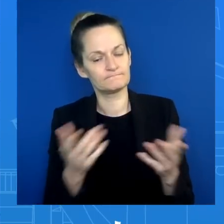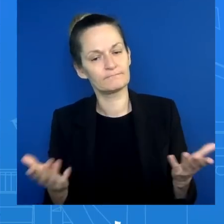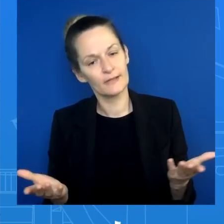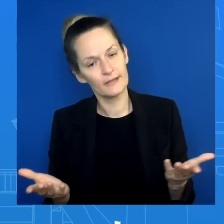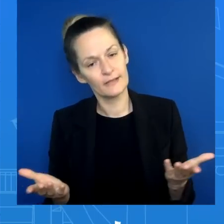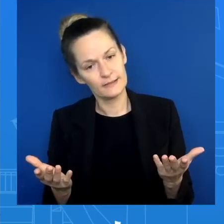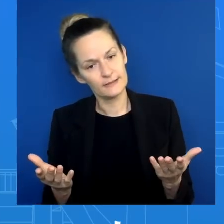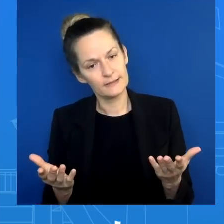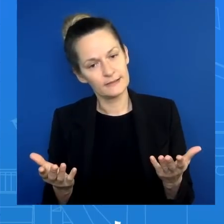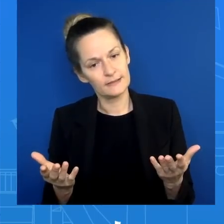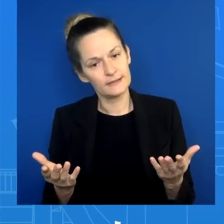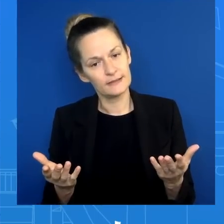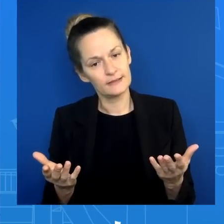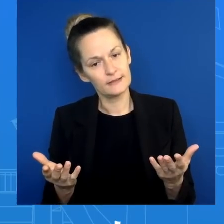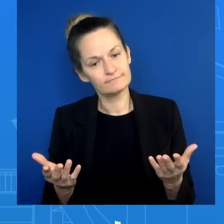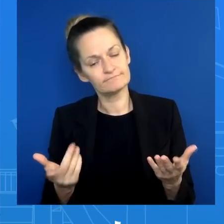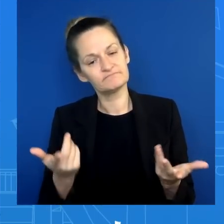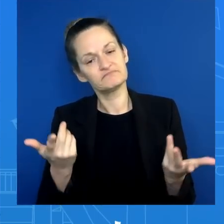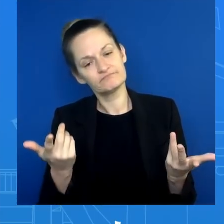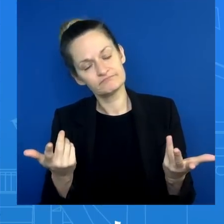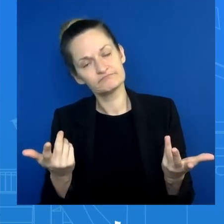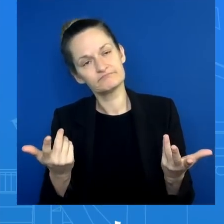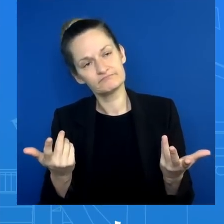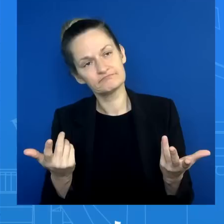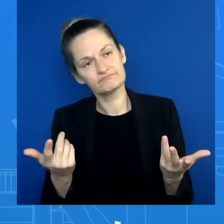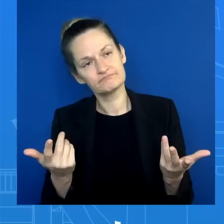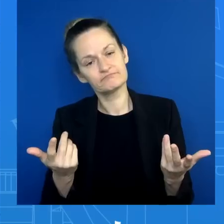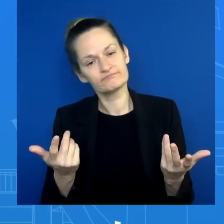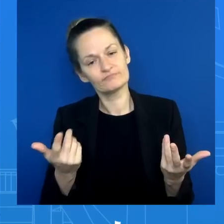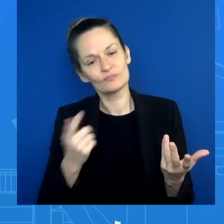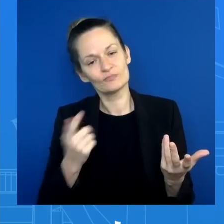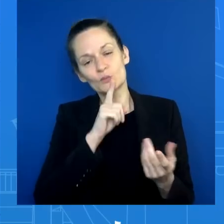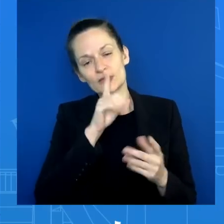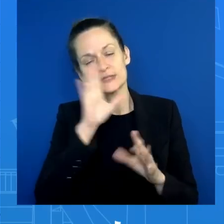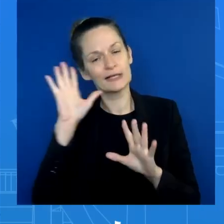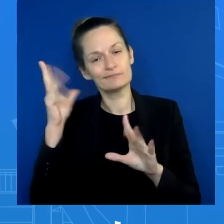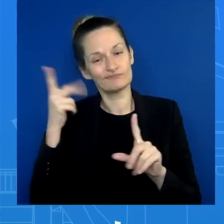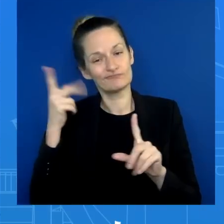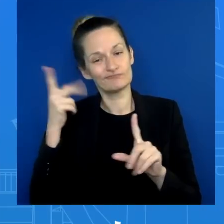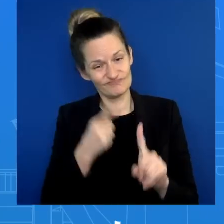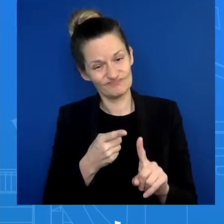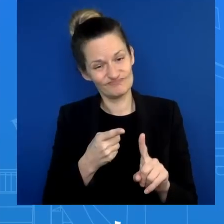in a way that's hopefully as they can in a fast way. But look, that is something, again,